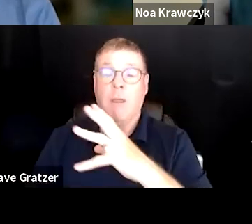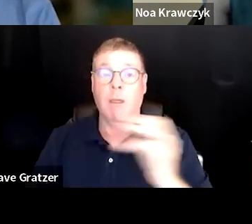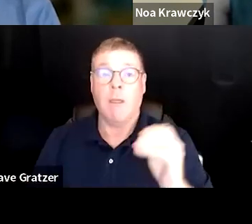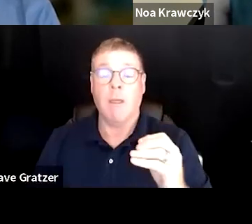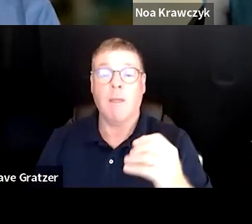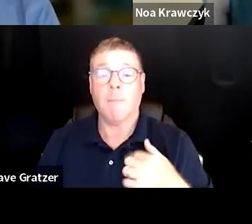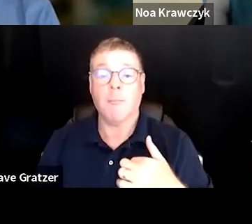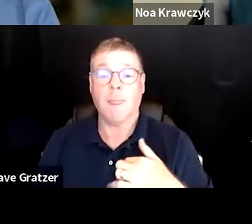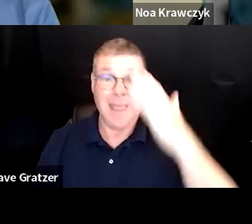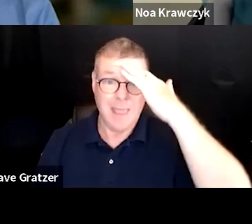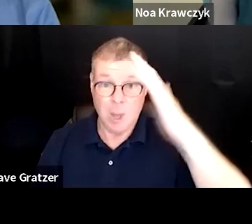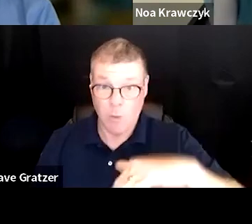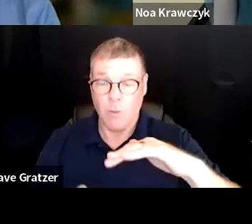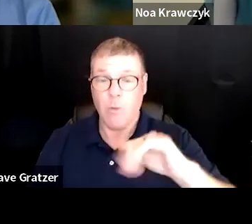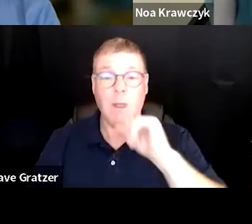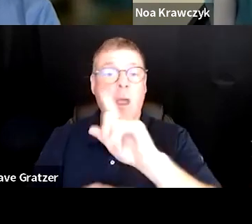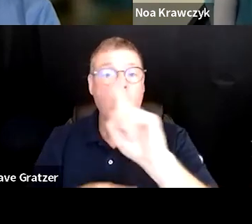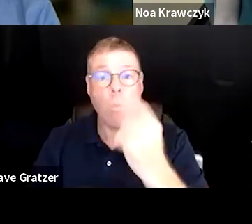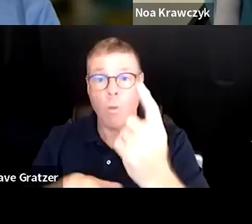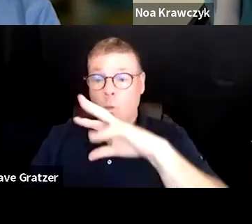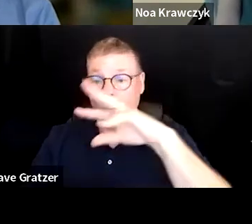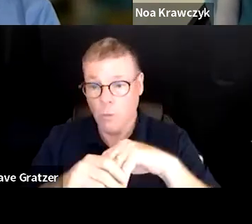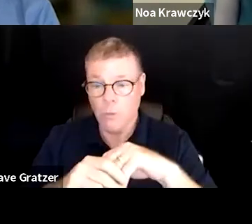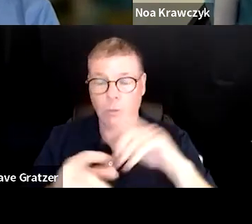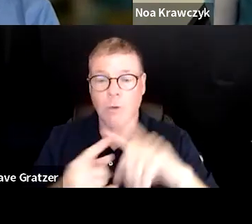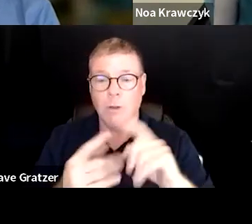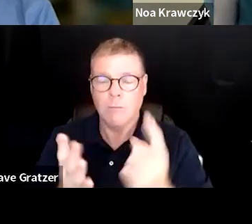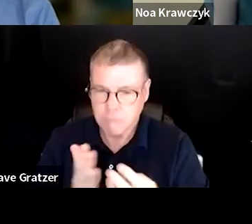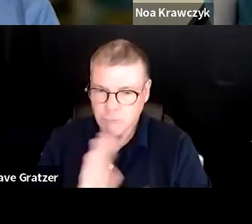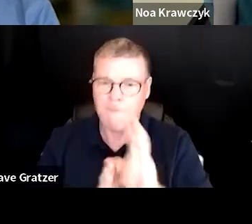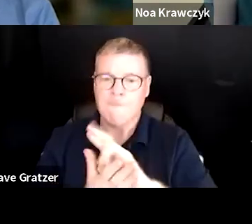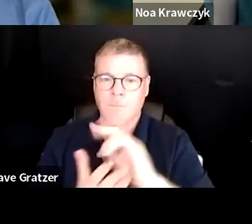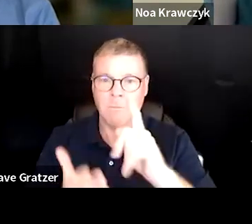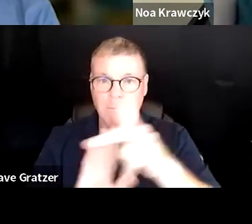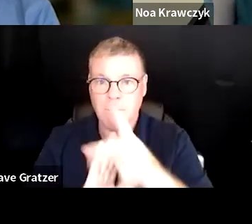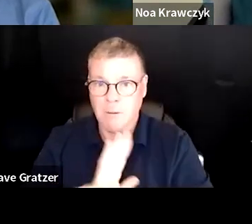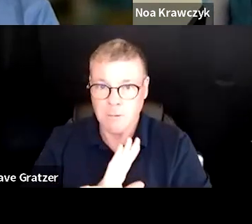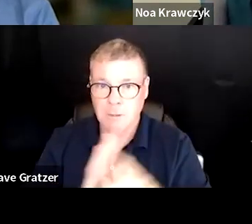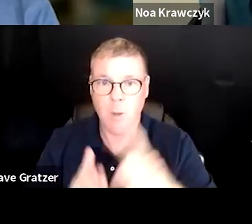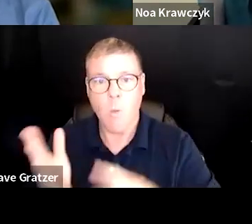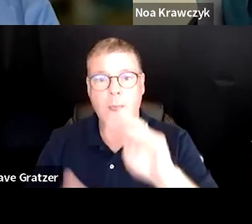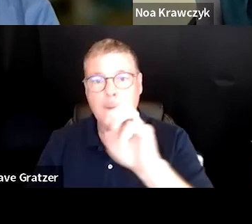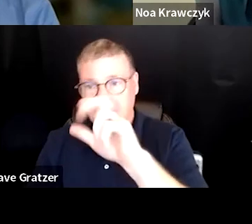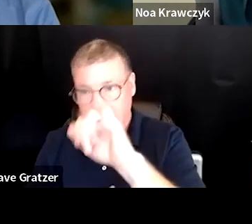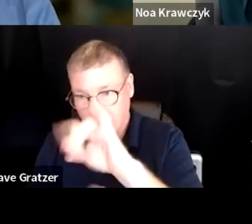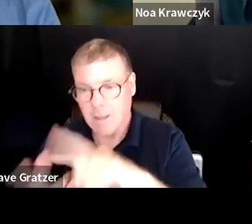it not only includes our thorough review of what our policies are. So what is medicated? What is MOUD?